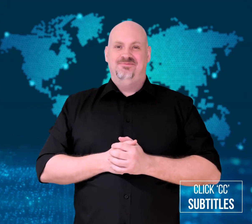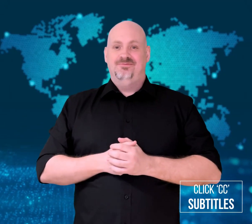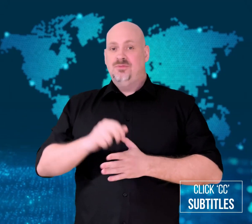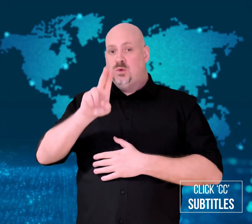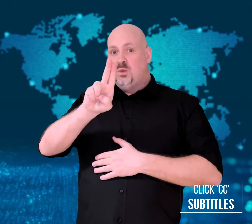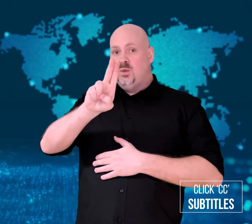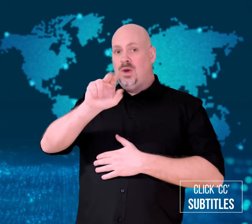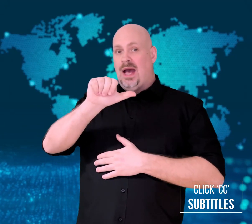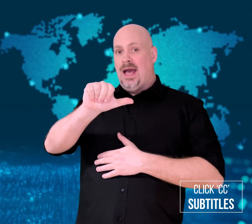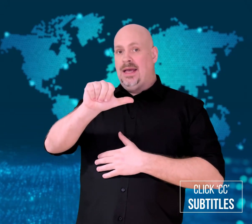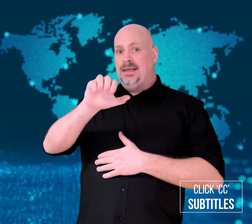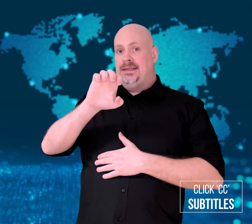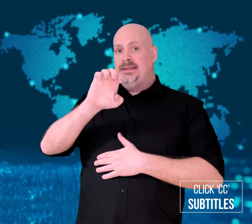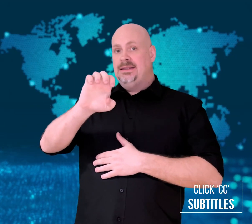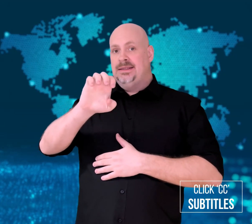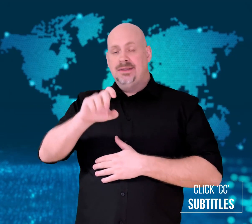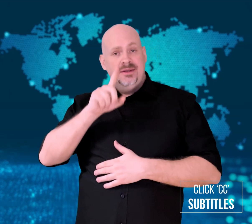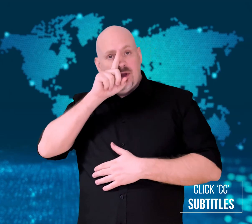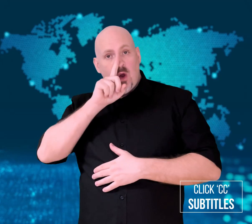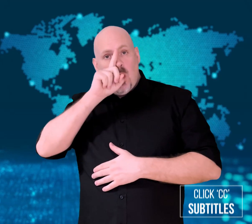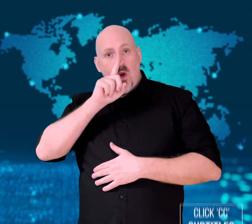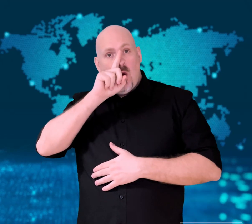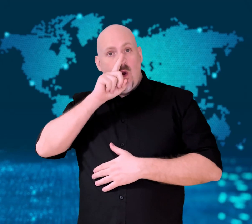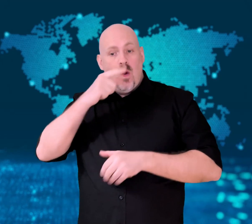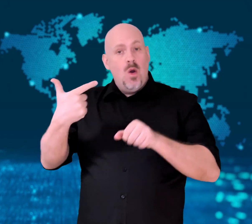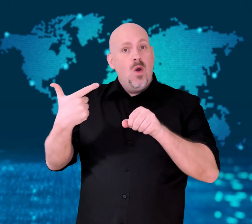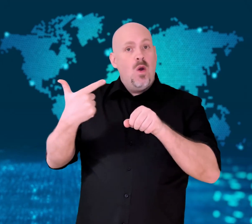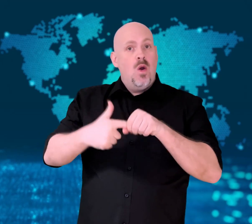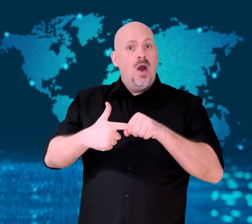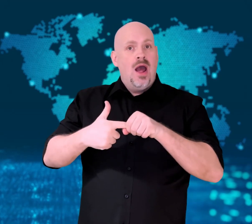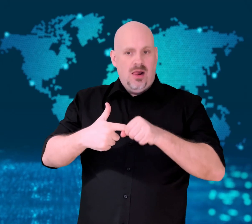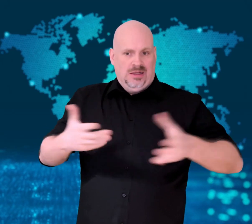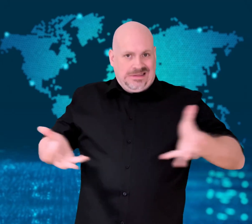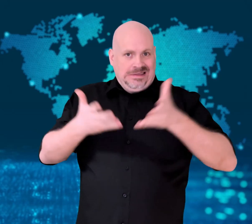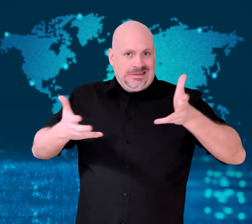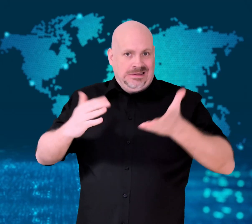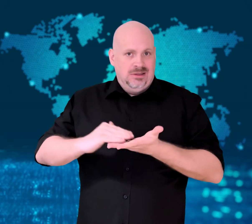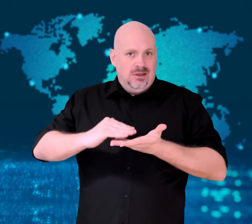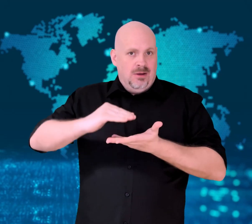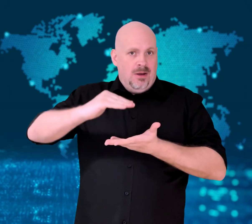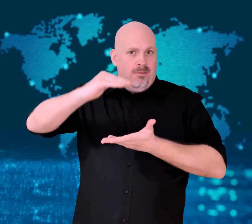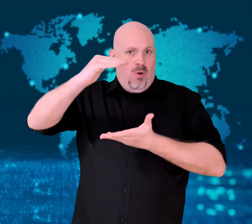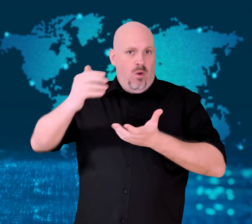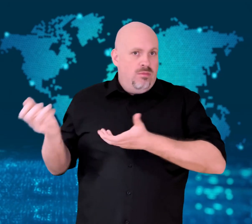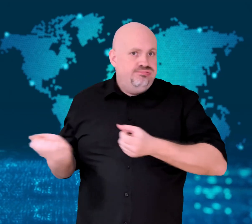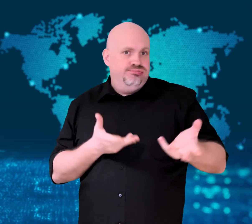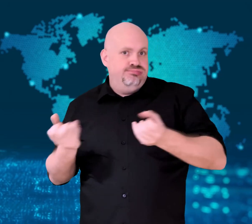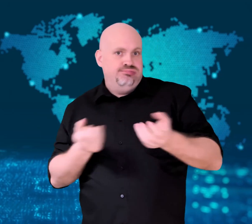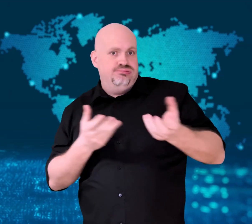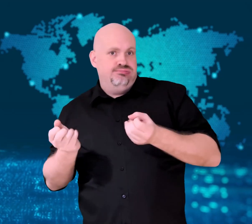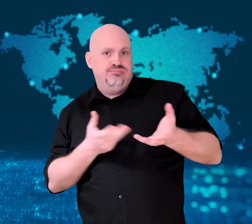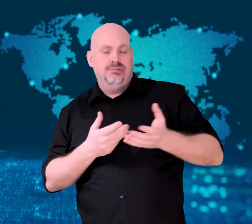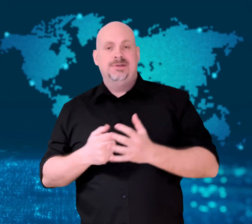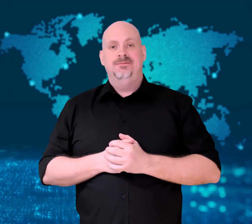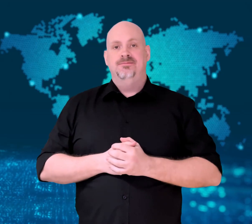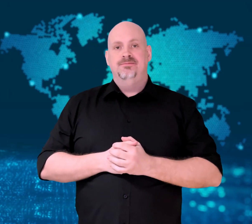Increasing oil production.